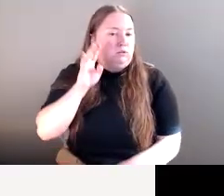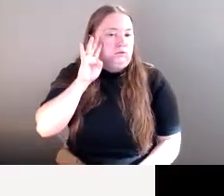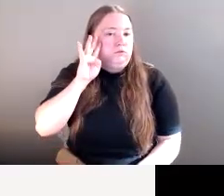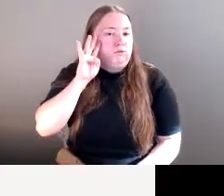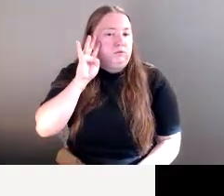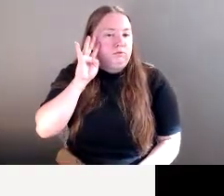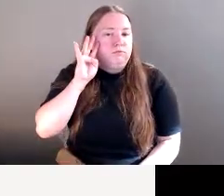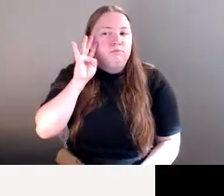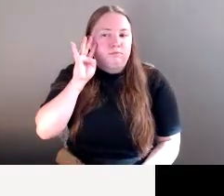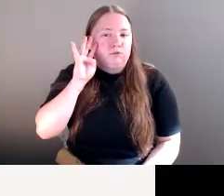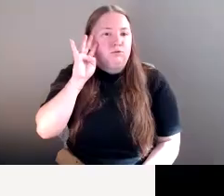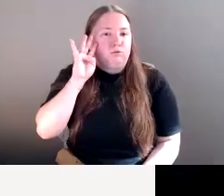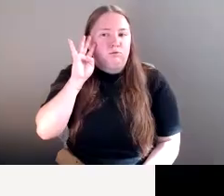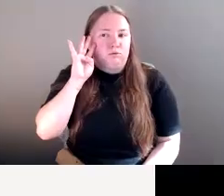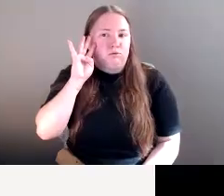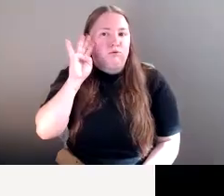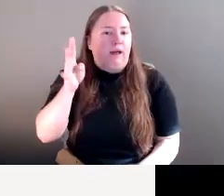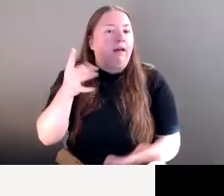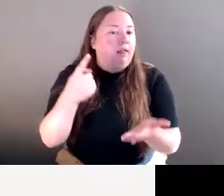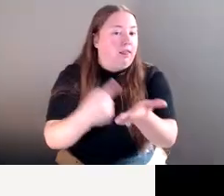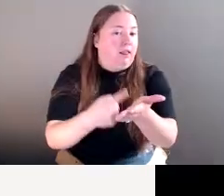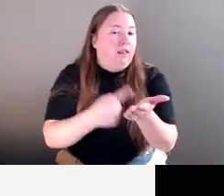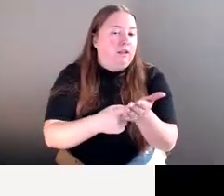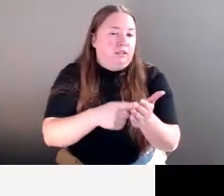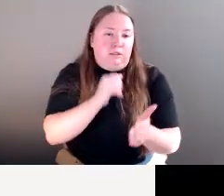or either you won't see the assign graded checkpoints option.